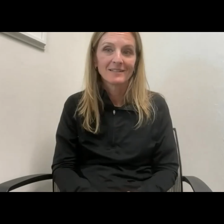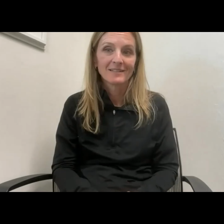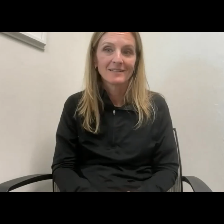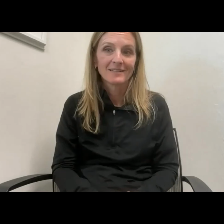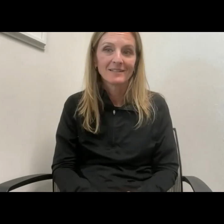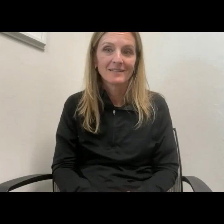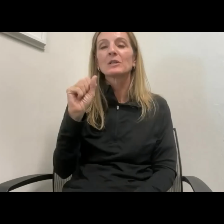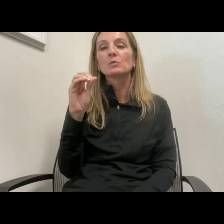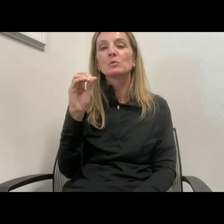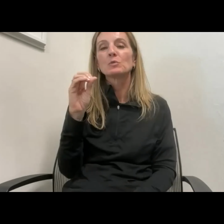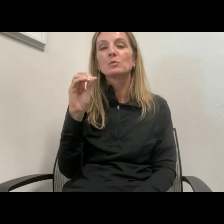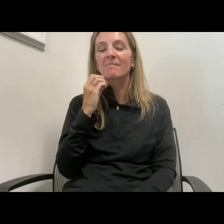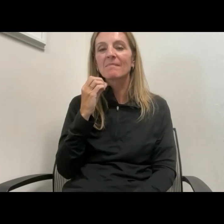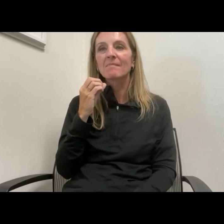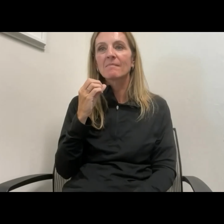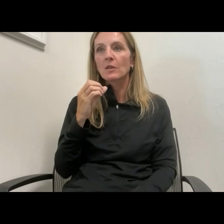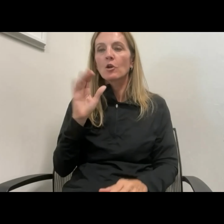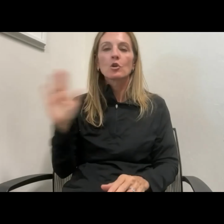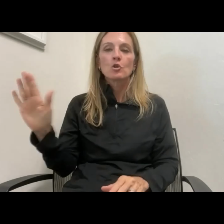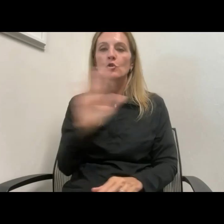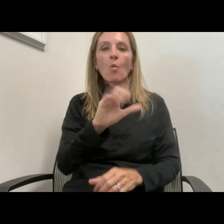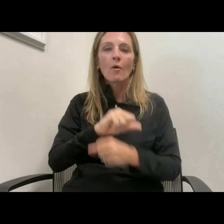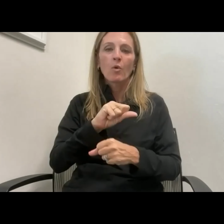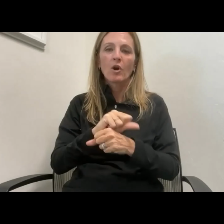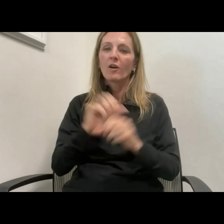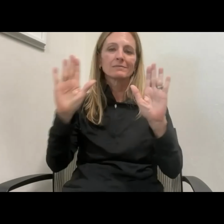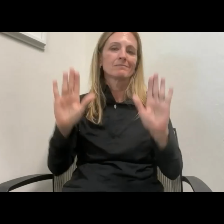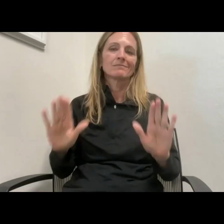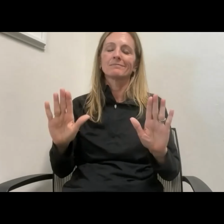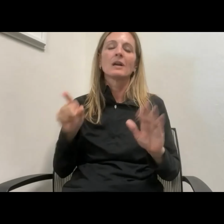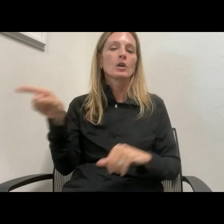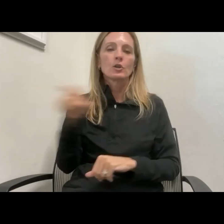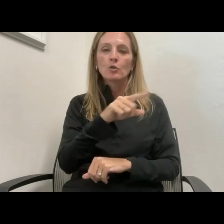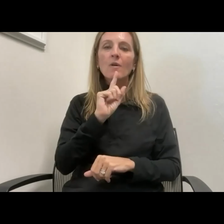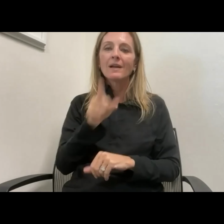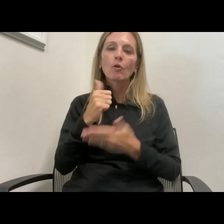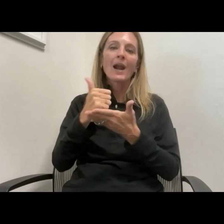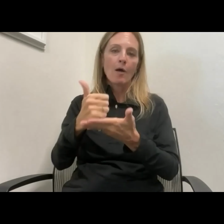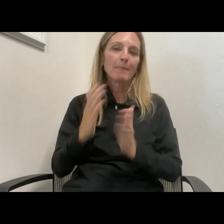I just wanna hold you up in the work that you're doing, yeah as helpers it's important that you're